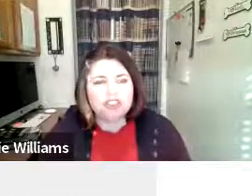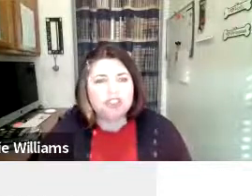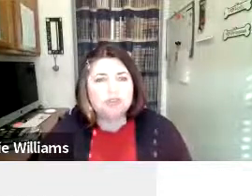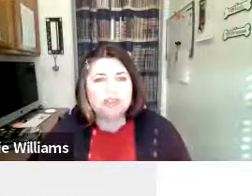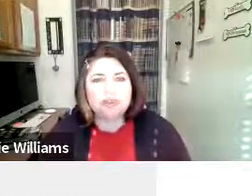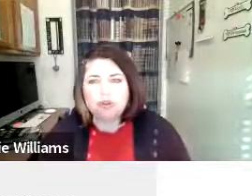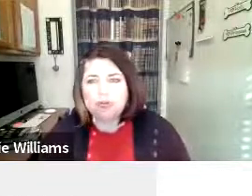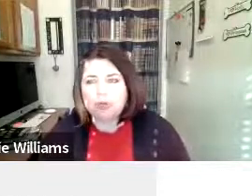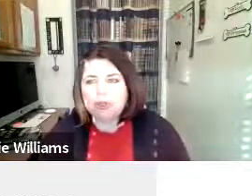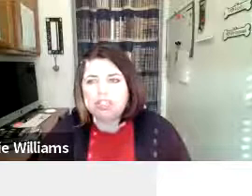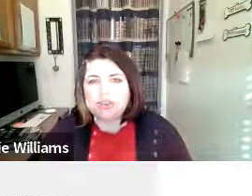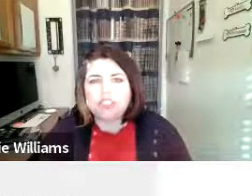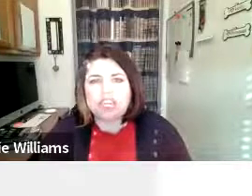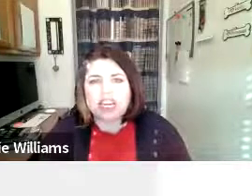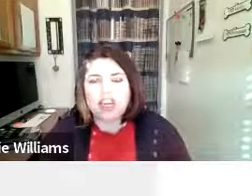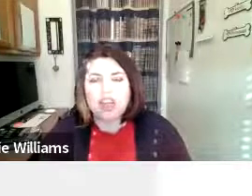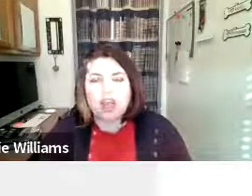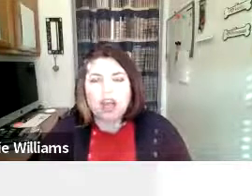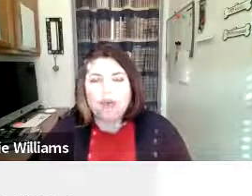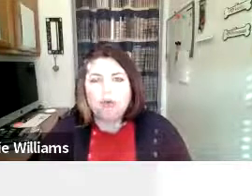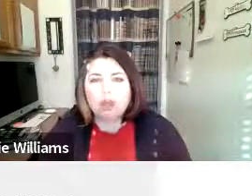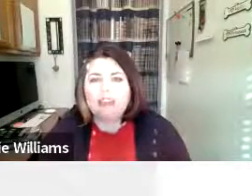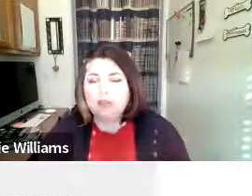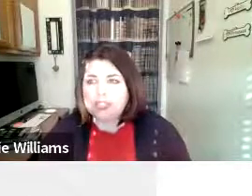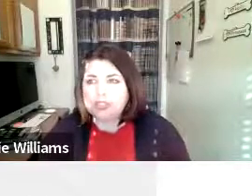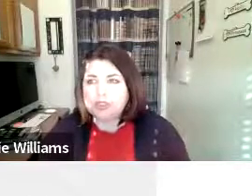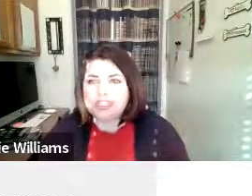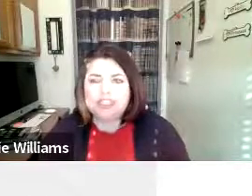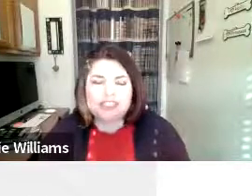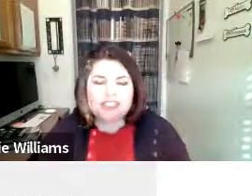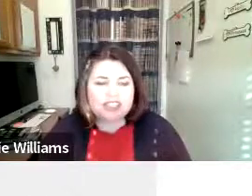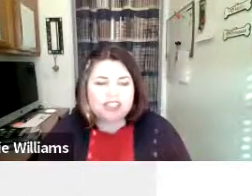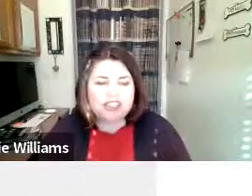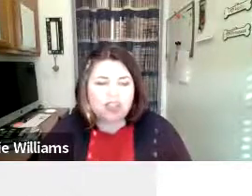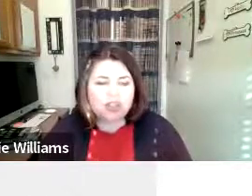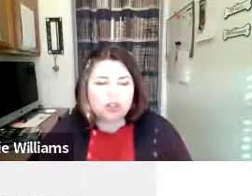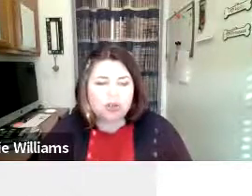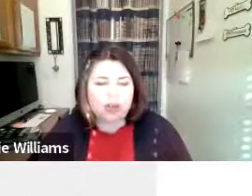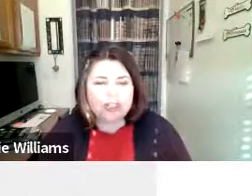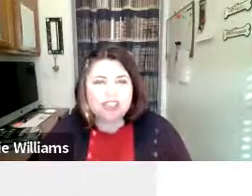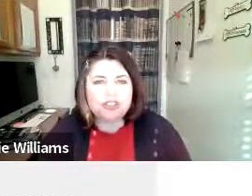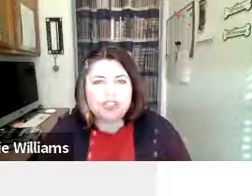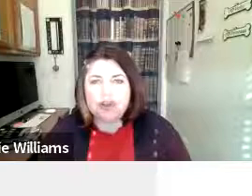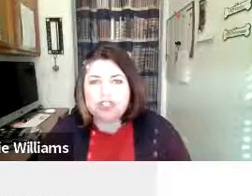constituents in the group we're most interested in, we're having registration assistance. So helping students get